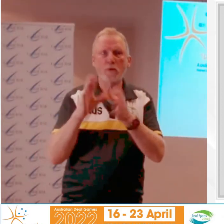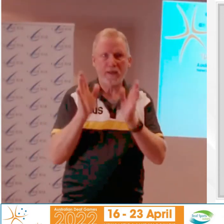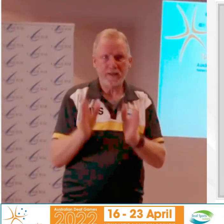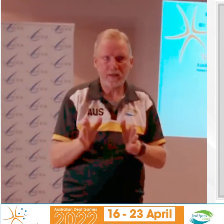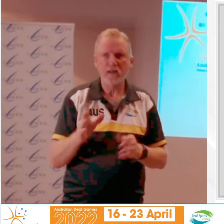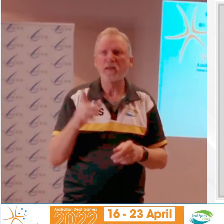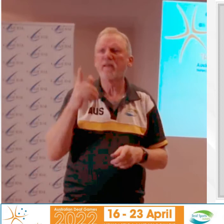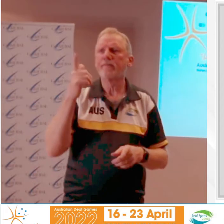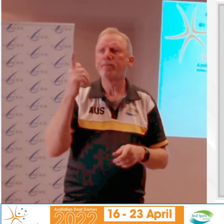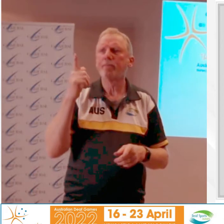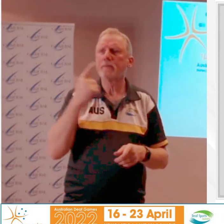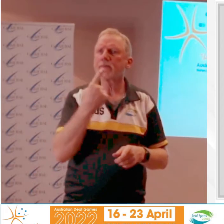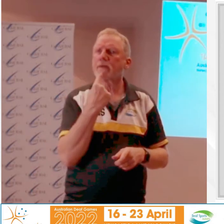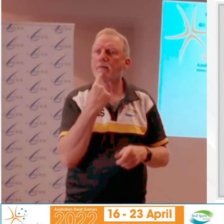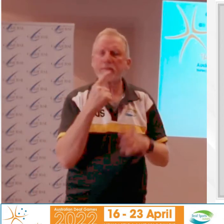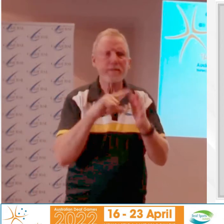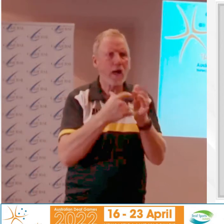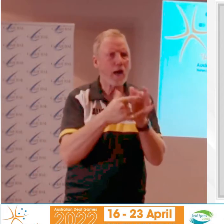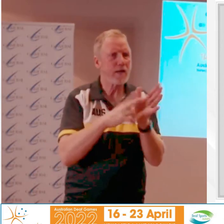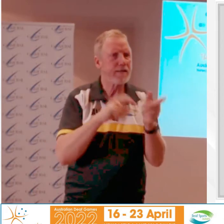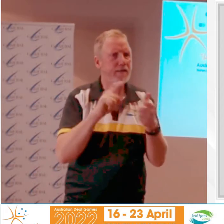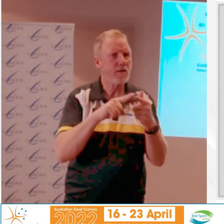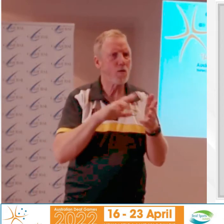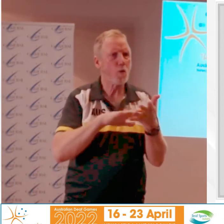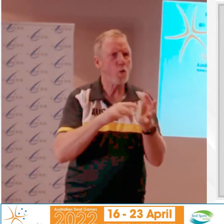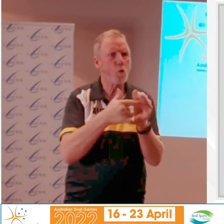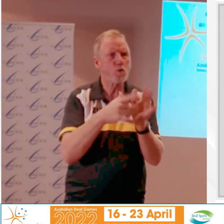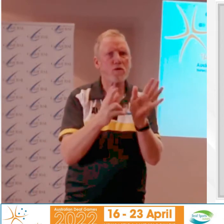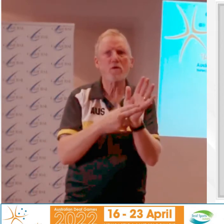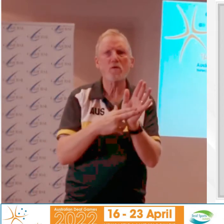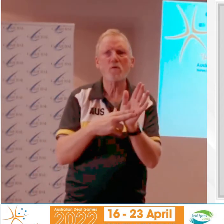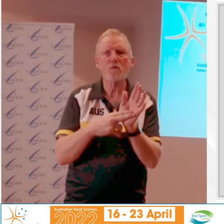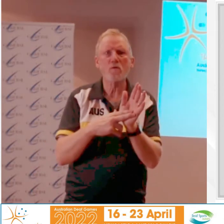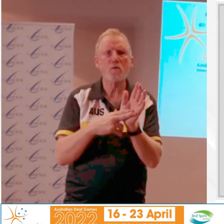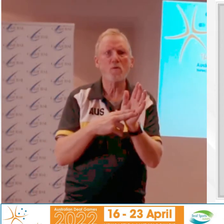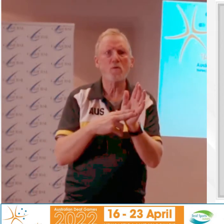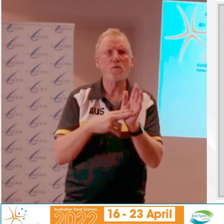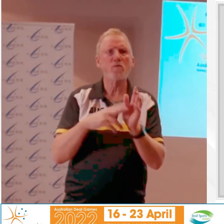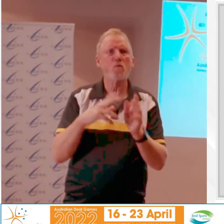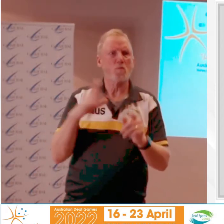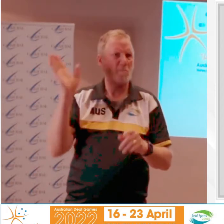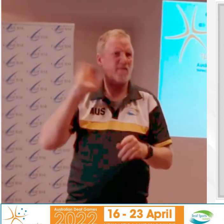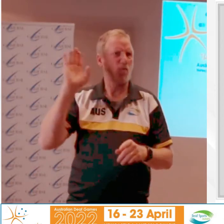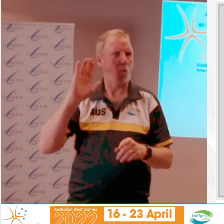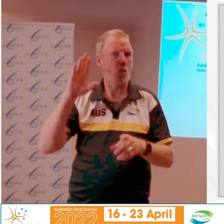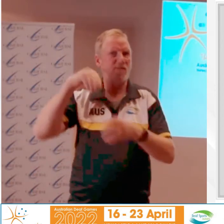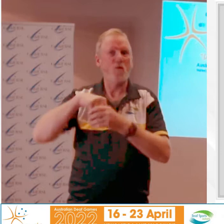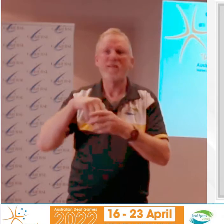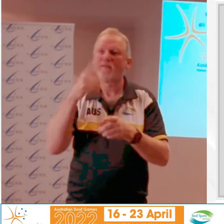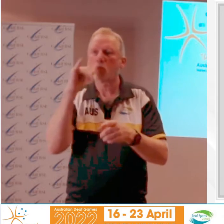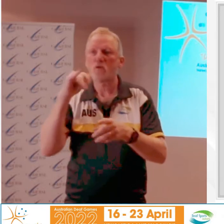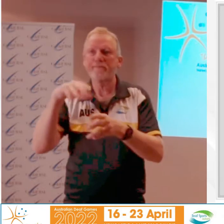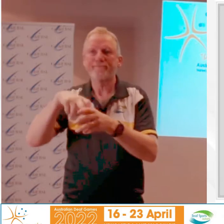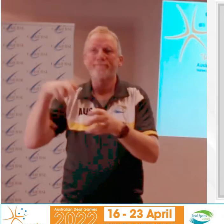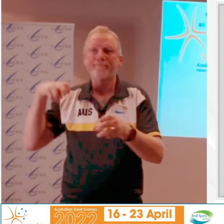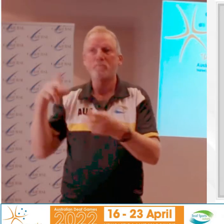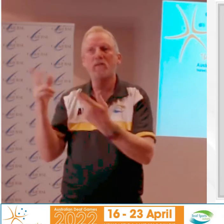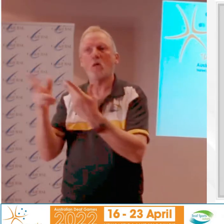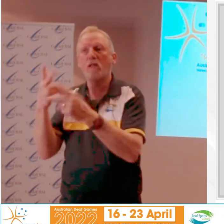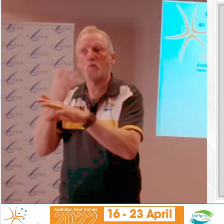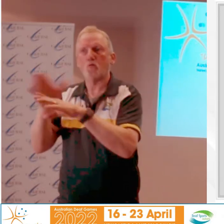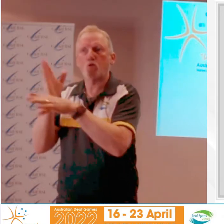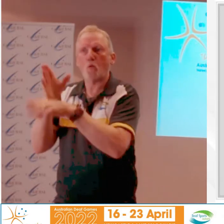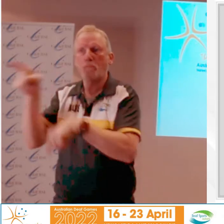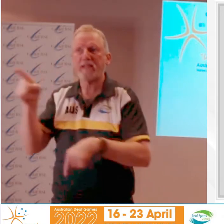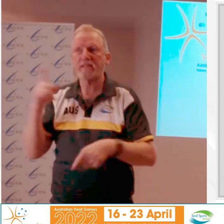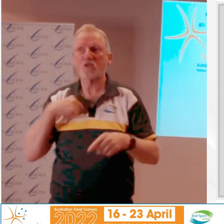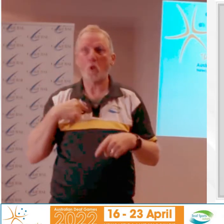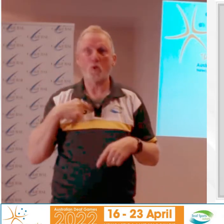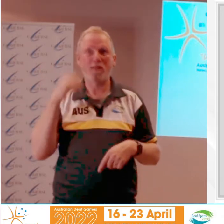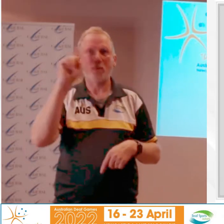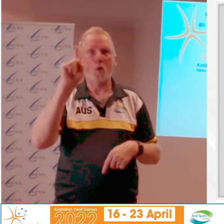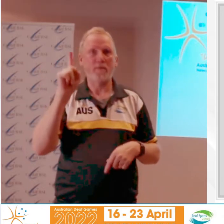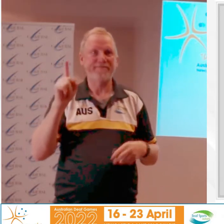now we have got the volunteers coordinator. We have Darlene Thornton before but unfortunately she has had to withdraw